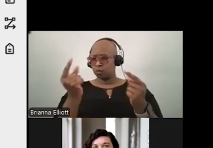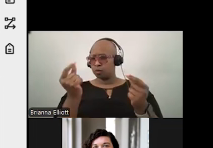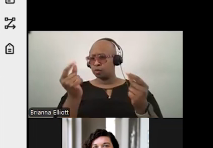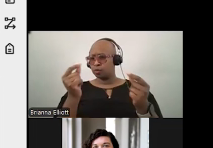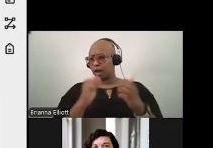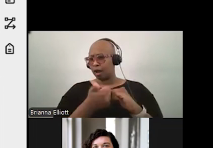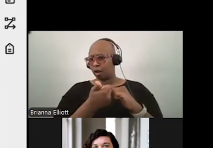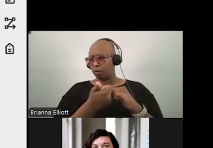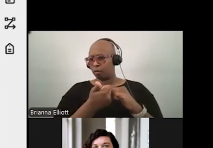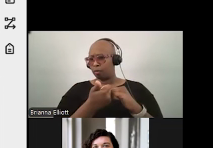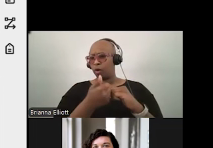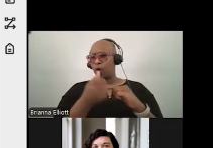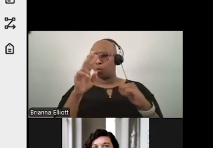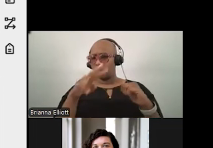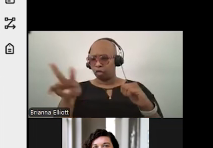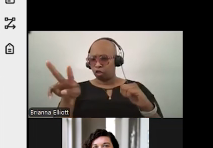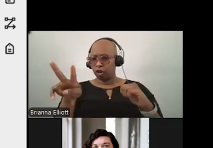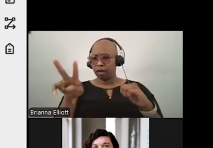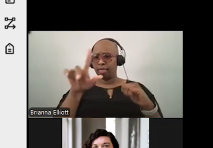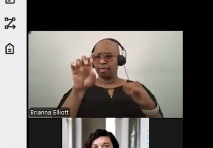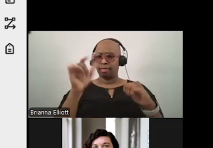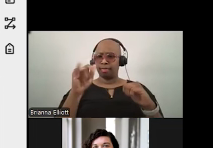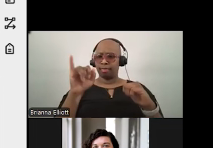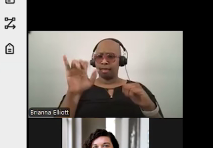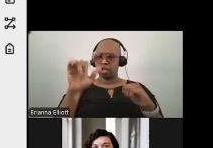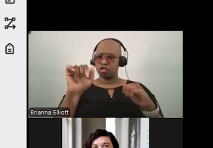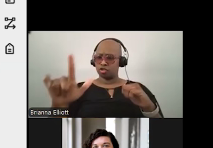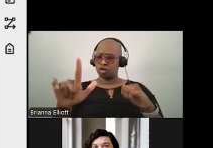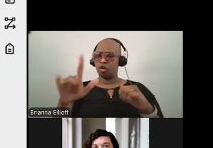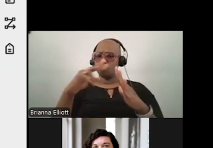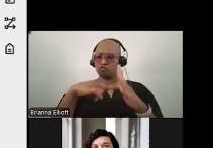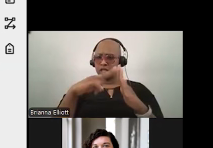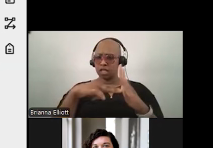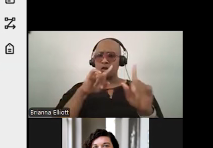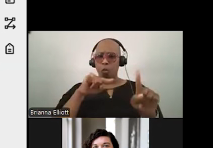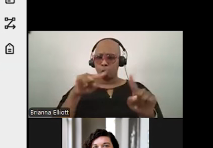going to be looking at our logical reading order. Now, the same thing with PowerPoint like Bri was